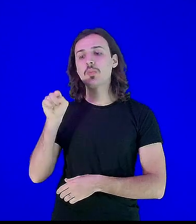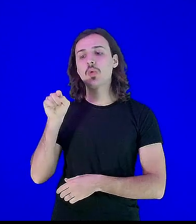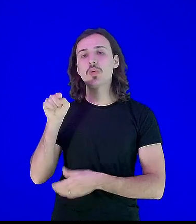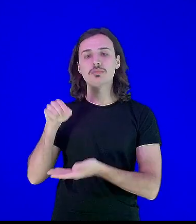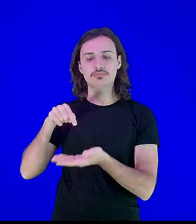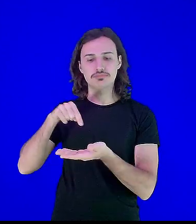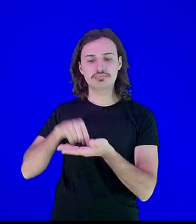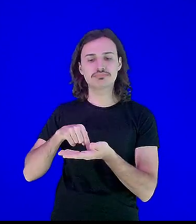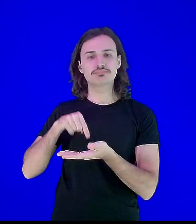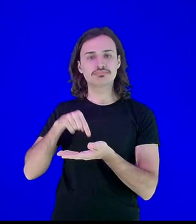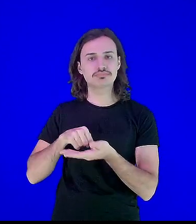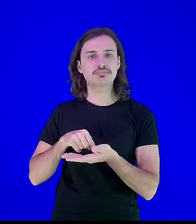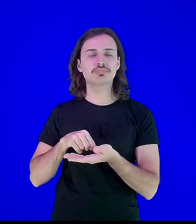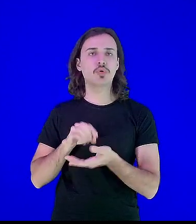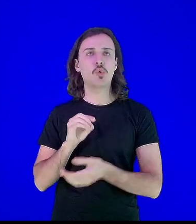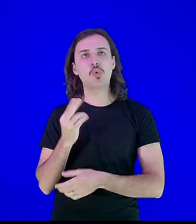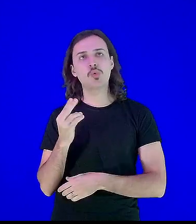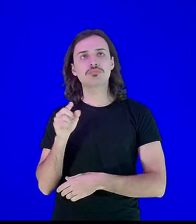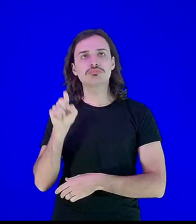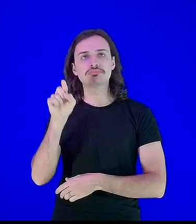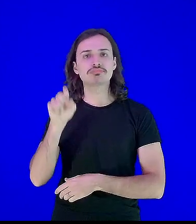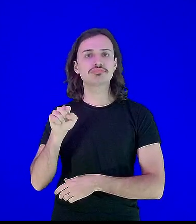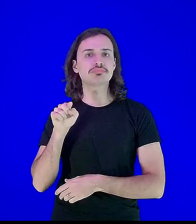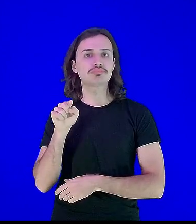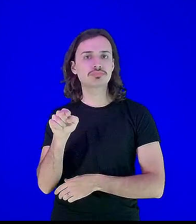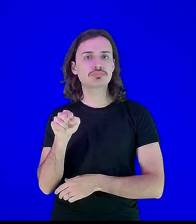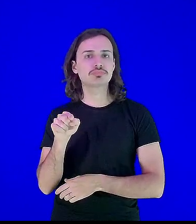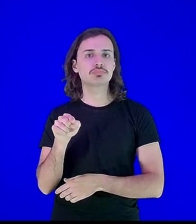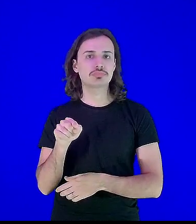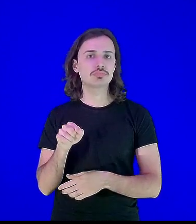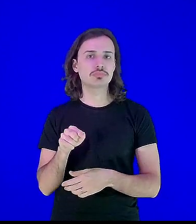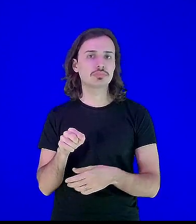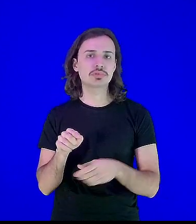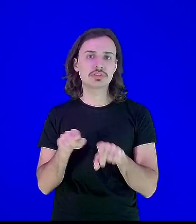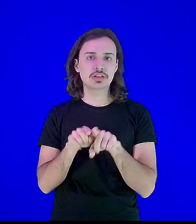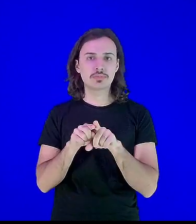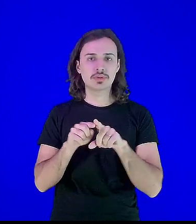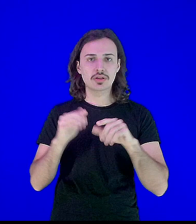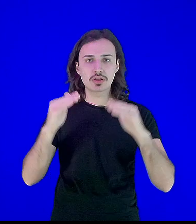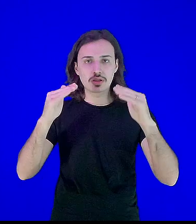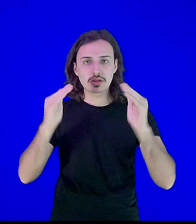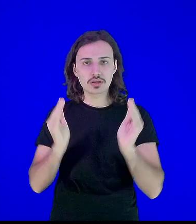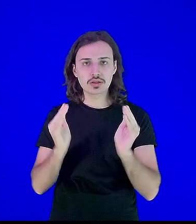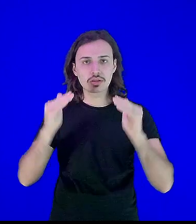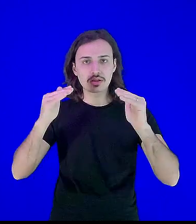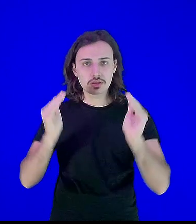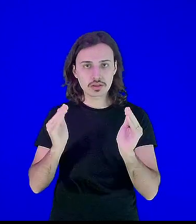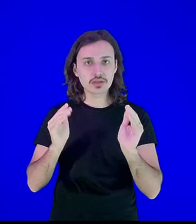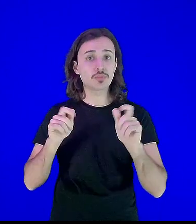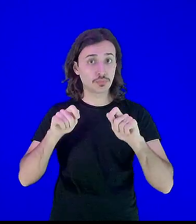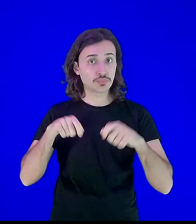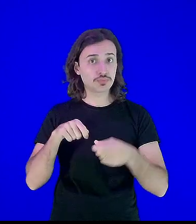or quotes or parentheses they all will show up in on the page